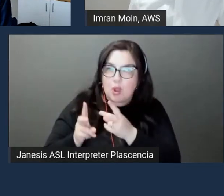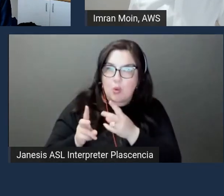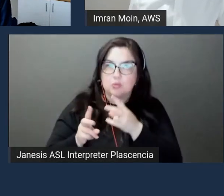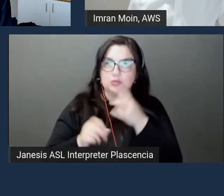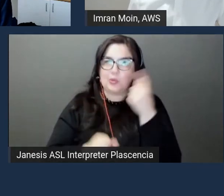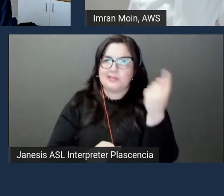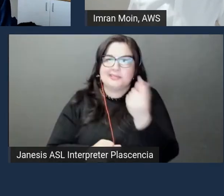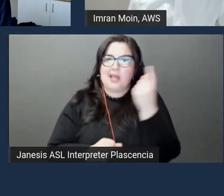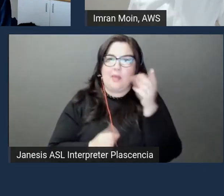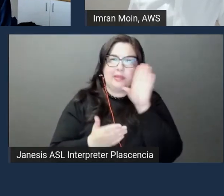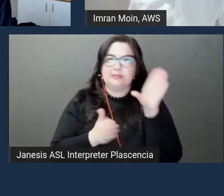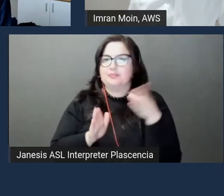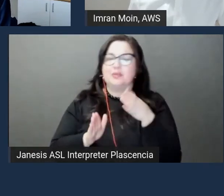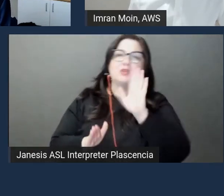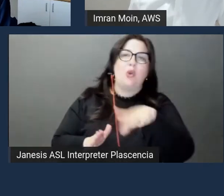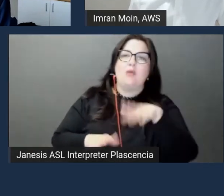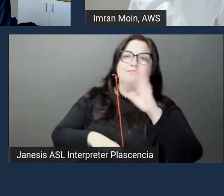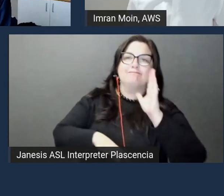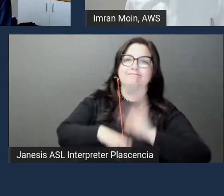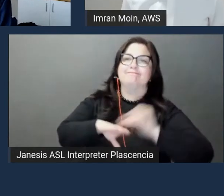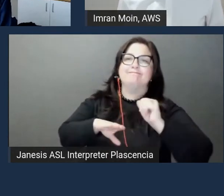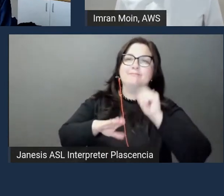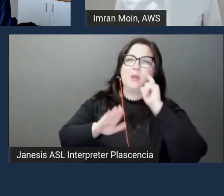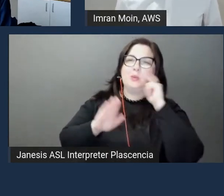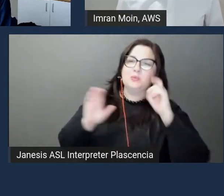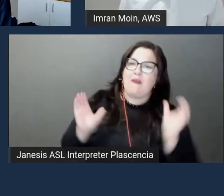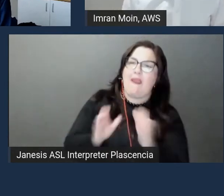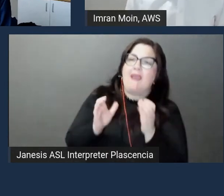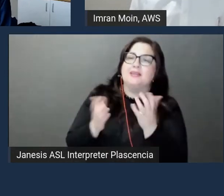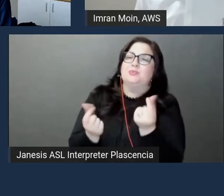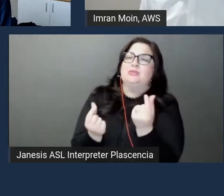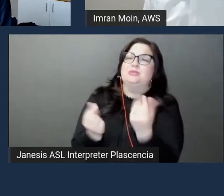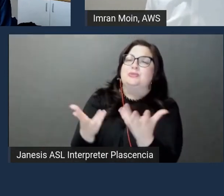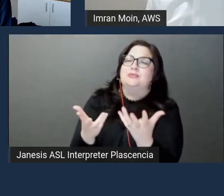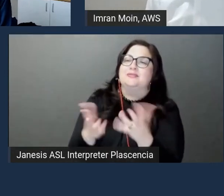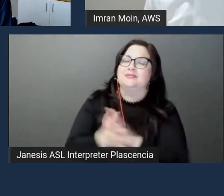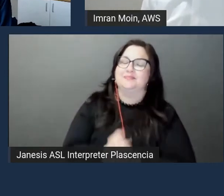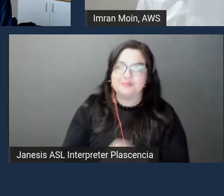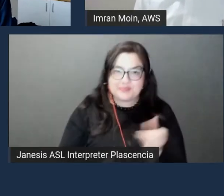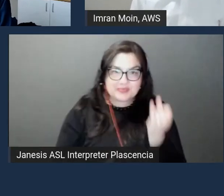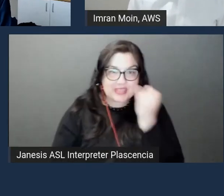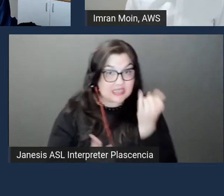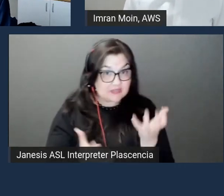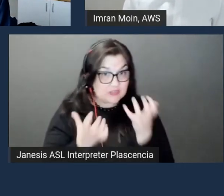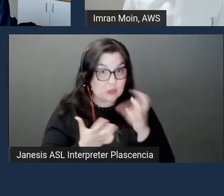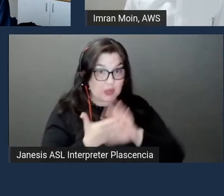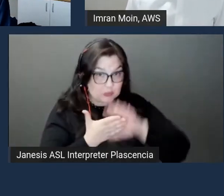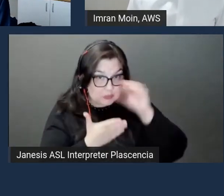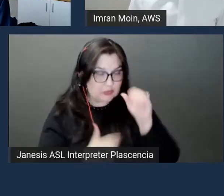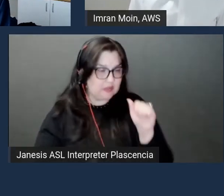What's your call to action basically? Yeah, yeah, I mean, if you want to learn more about AWS Panorama, the easiest would be